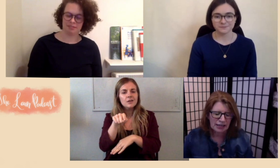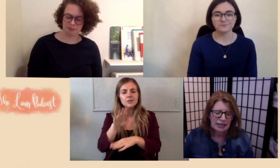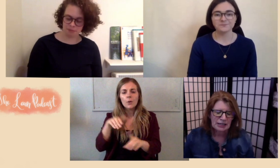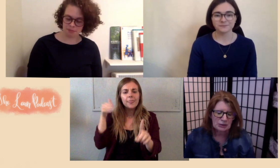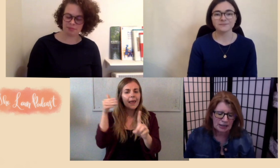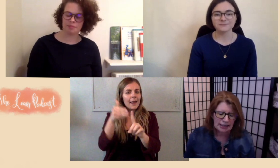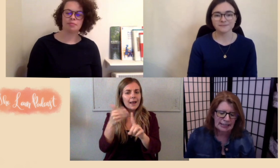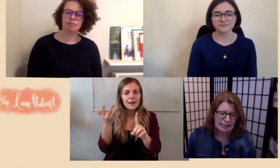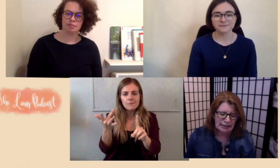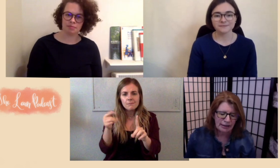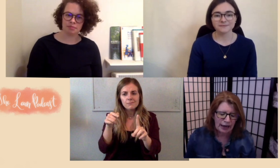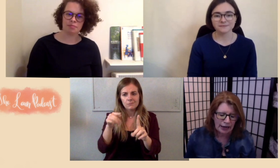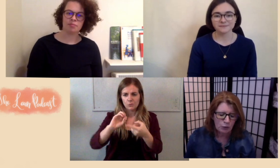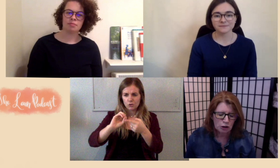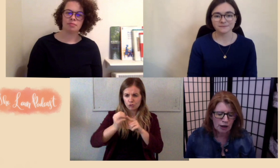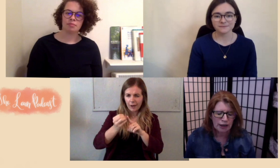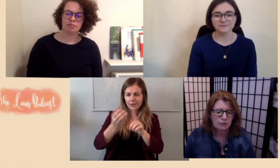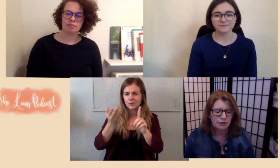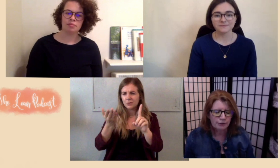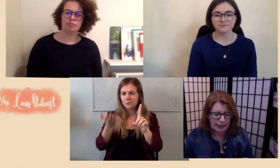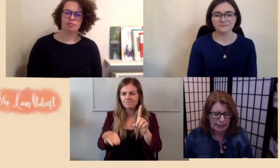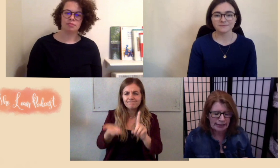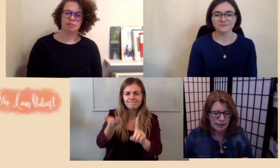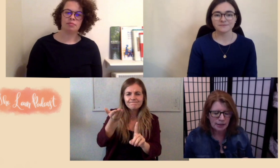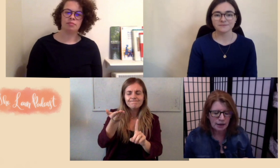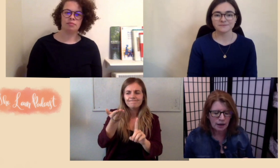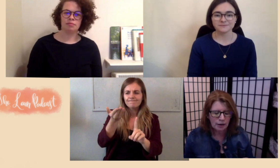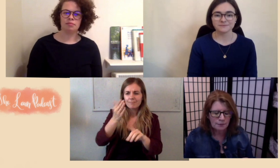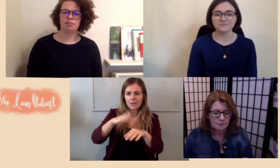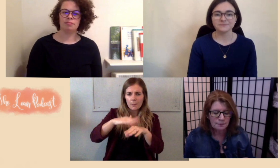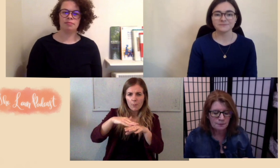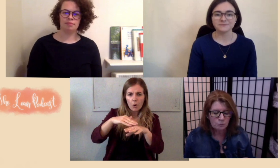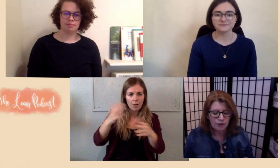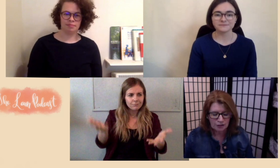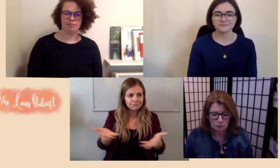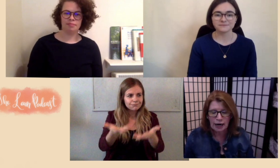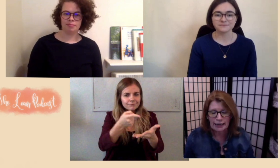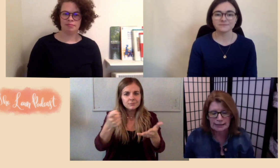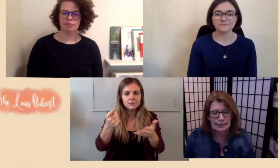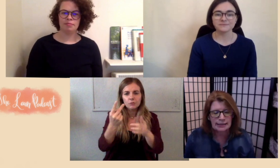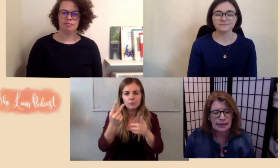reflective practice and supervision within the interpreting field.